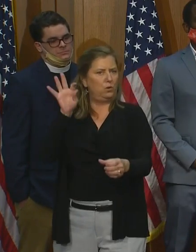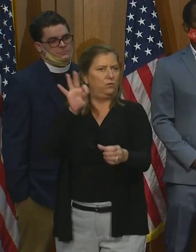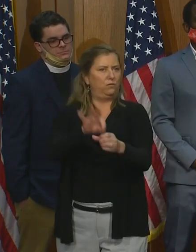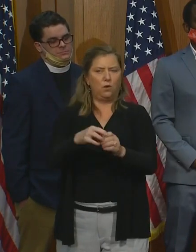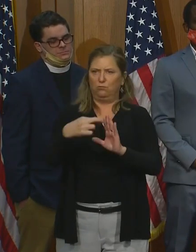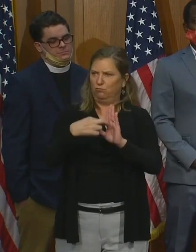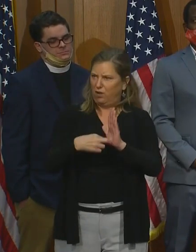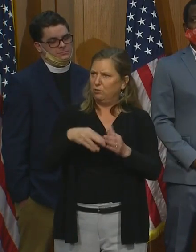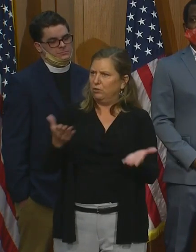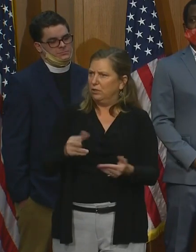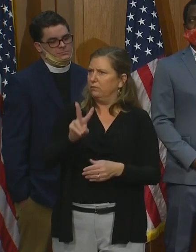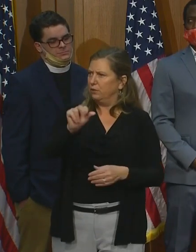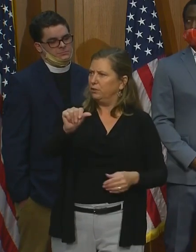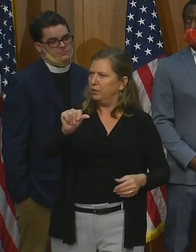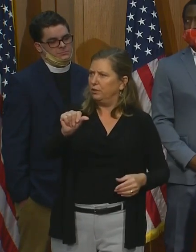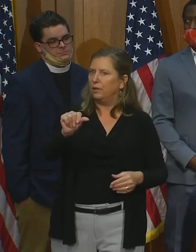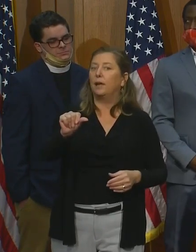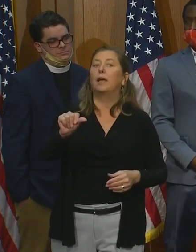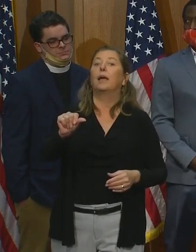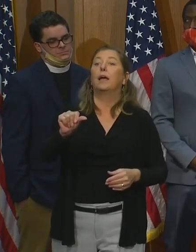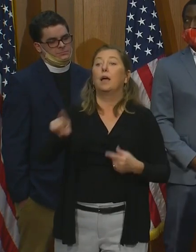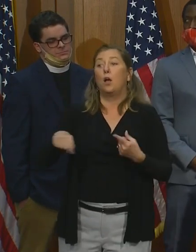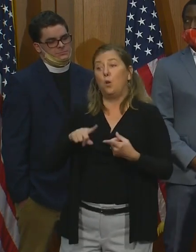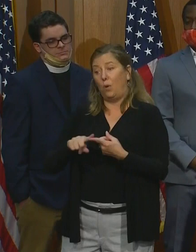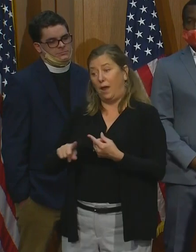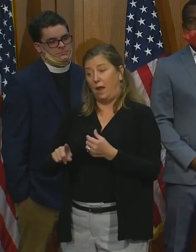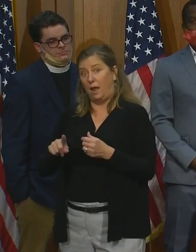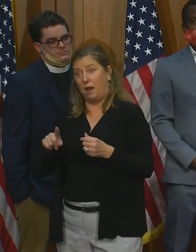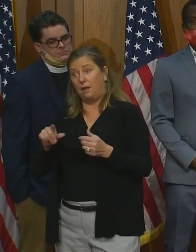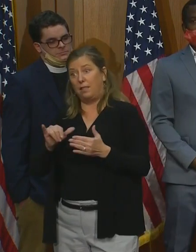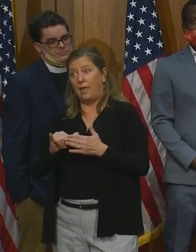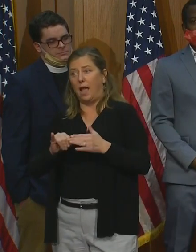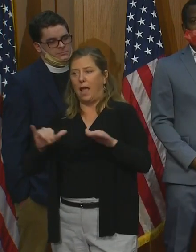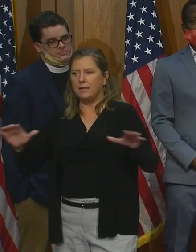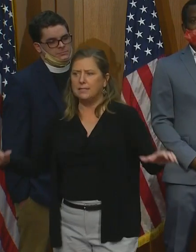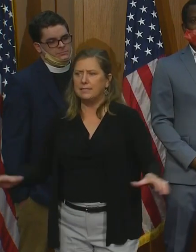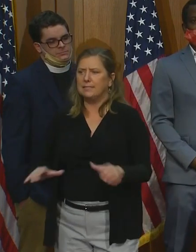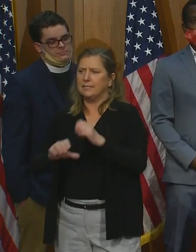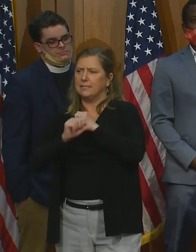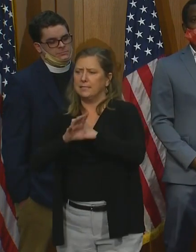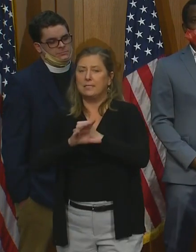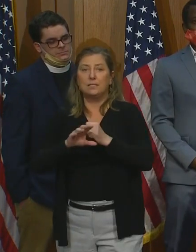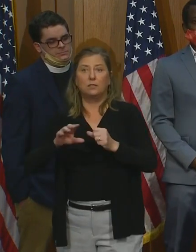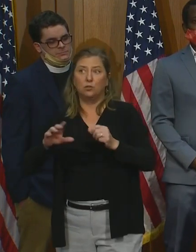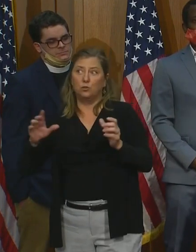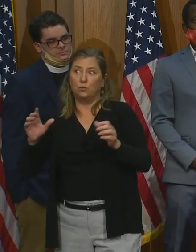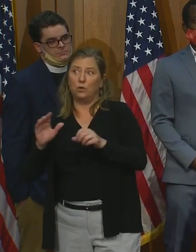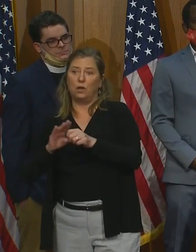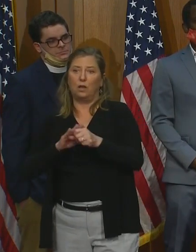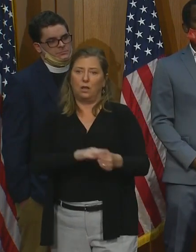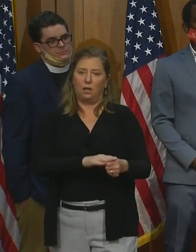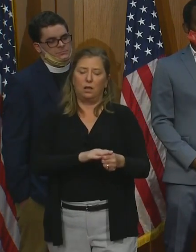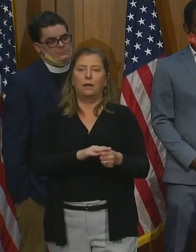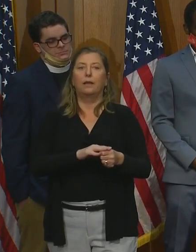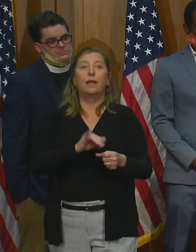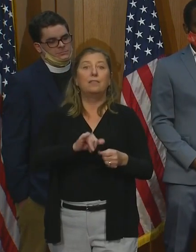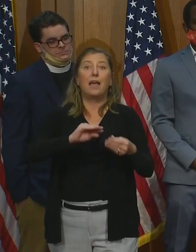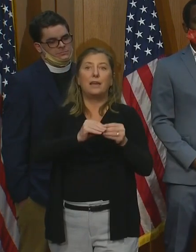ONE HUNDRED THOUSAND AFRICAN AMERICAN MEN WERE REGISTERED TO VOTE IN VIRGINIA BUT ONCE THIS